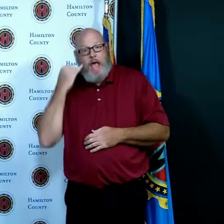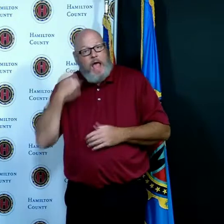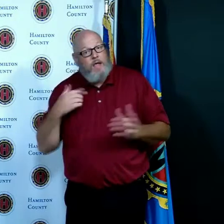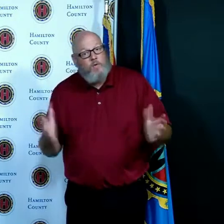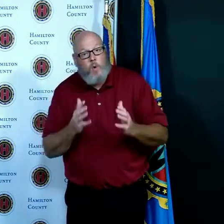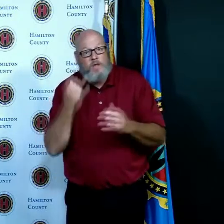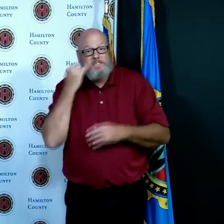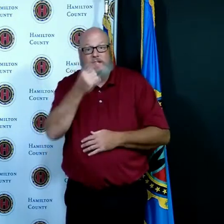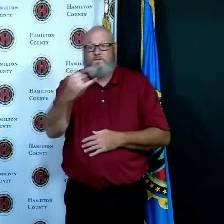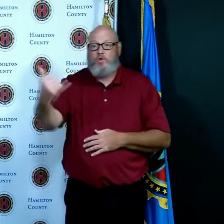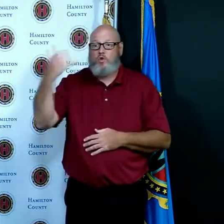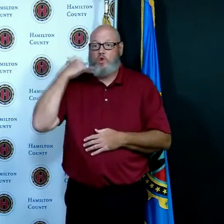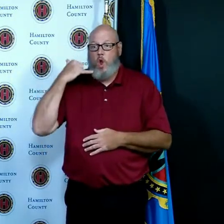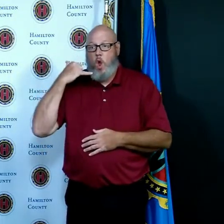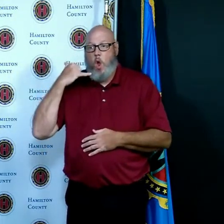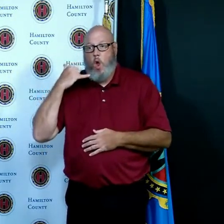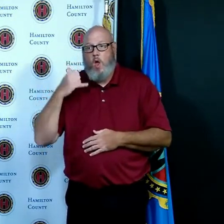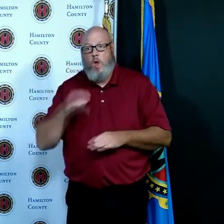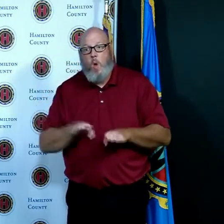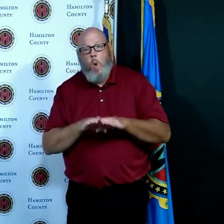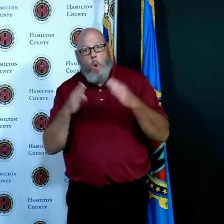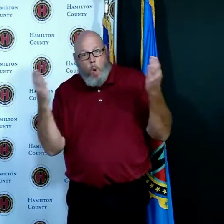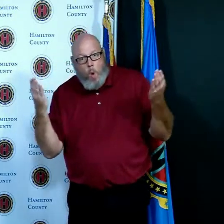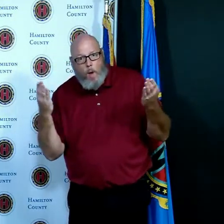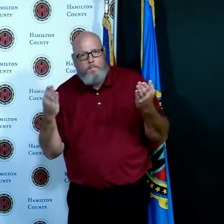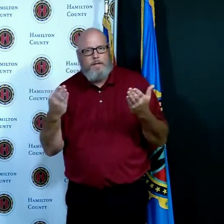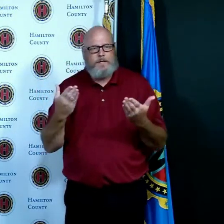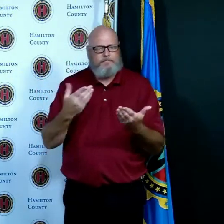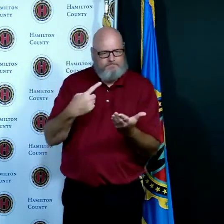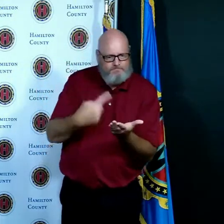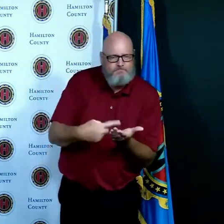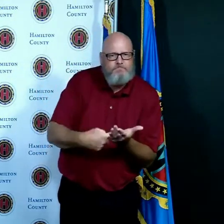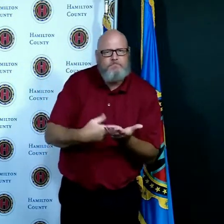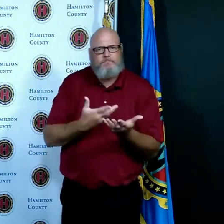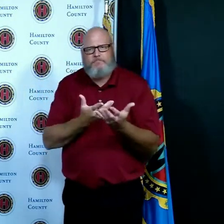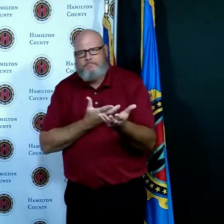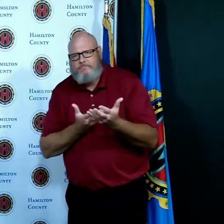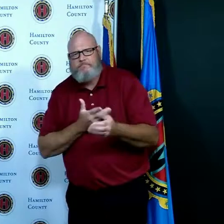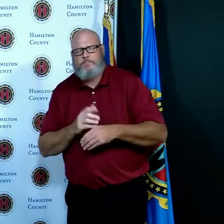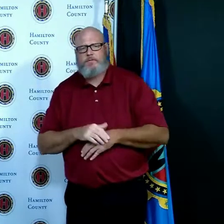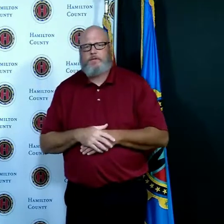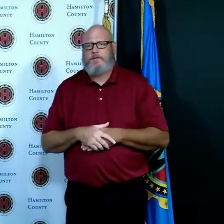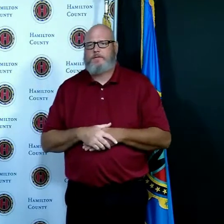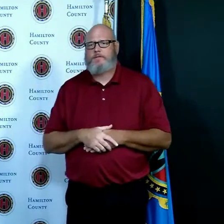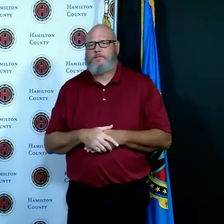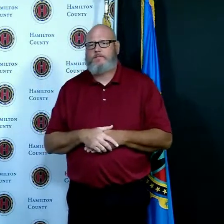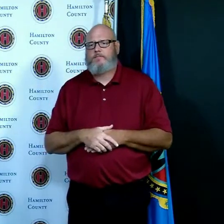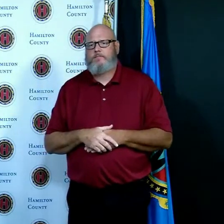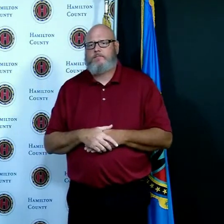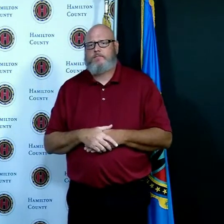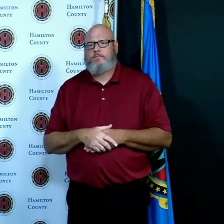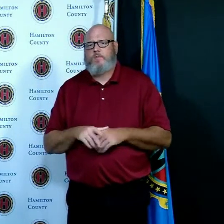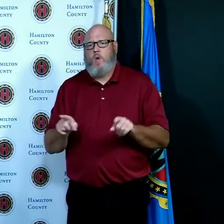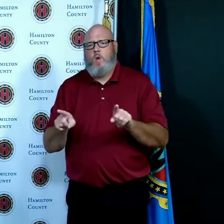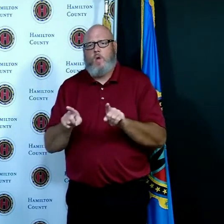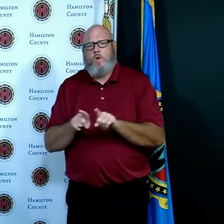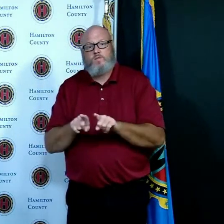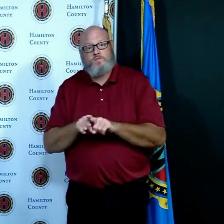continue to do so good in Hamilton County we also have spent a lot of time looking at the age demographic data you might recall a few weeks ago we